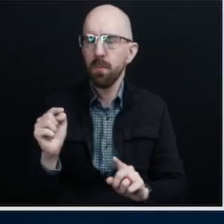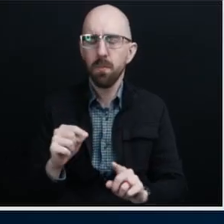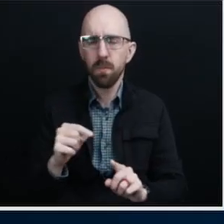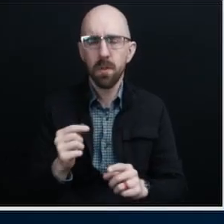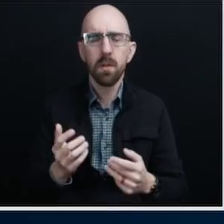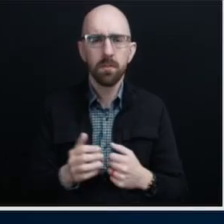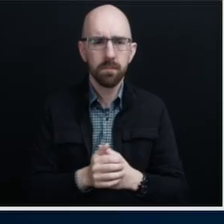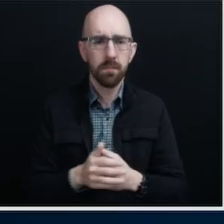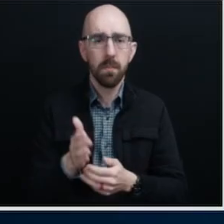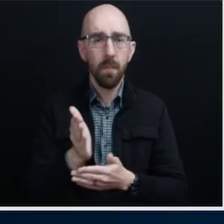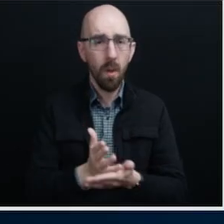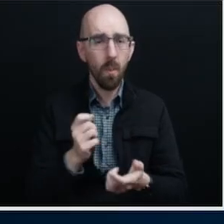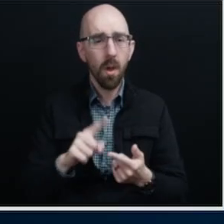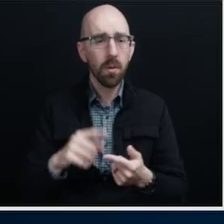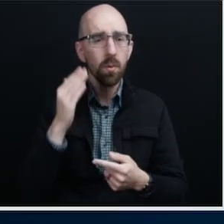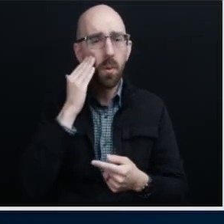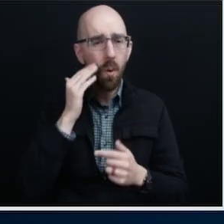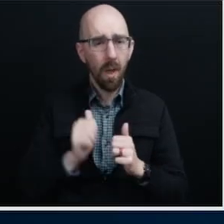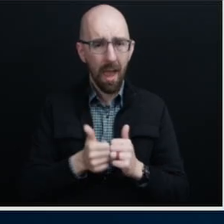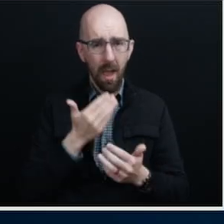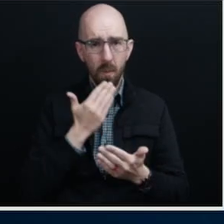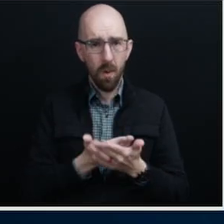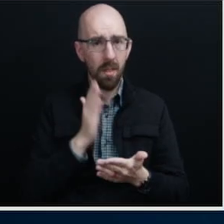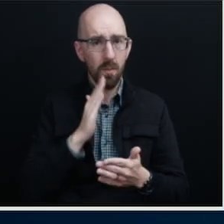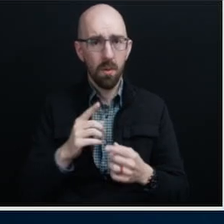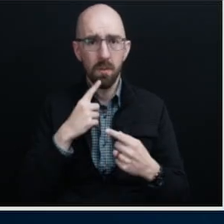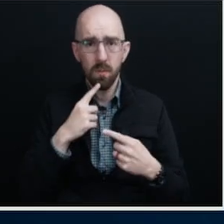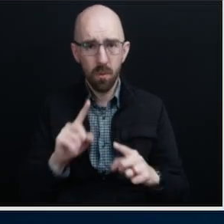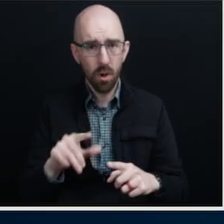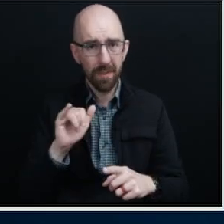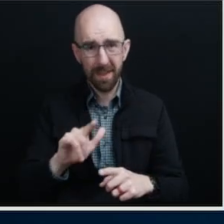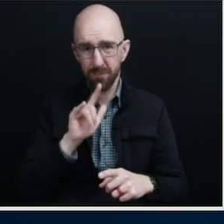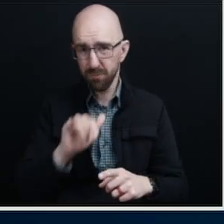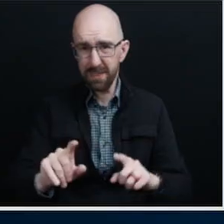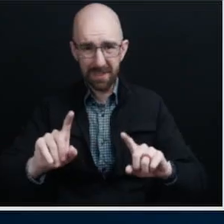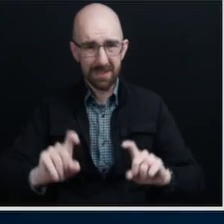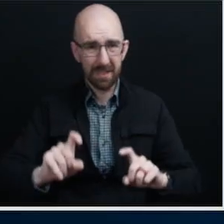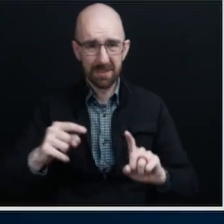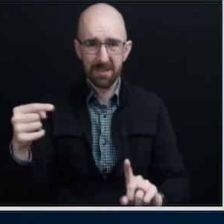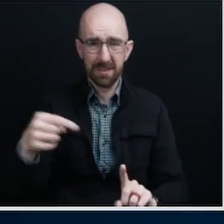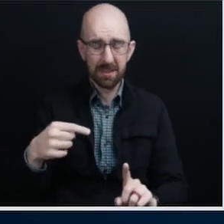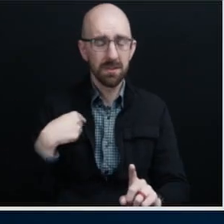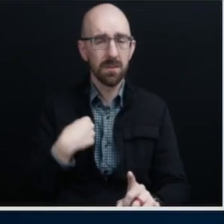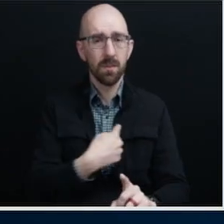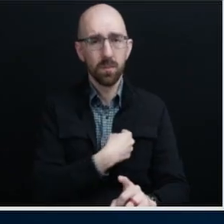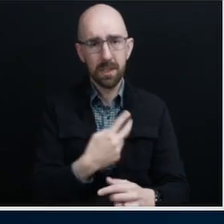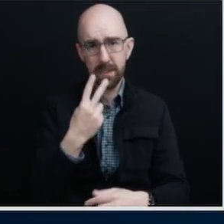we want to know how well it's going to work. And that's truly the test is when we are seeing the